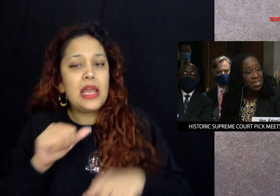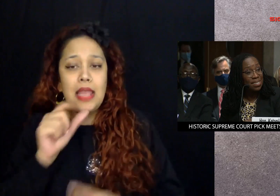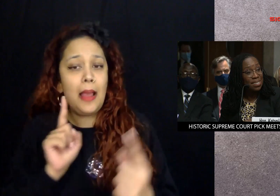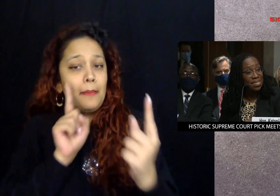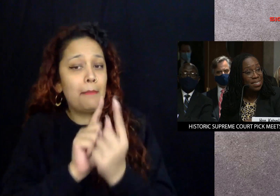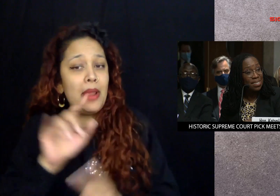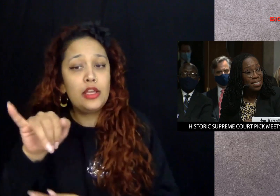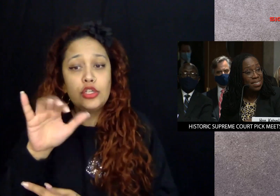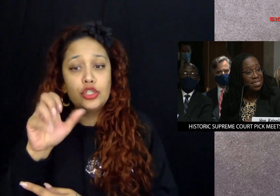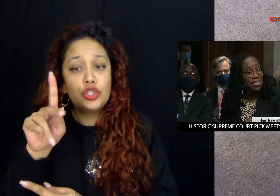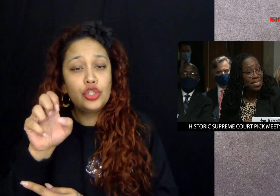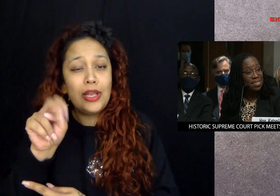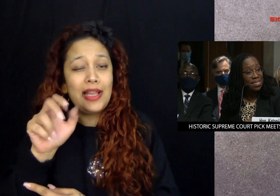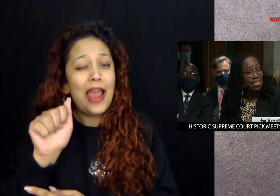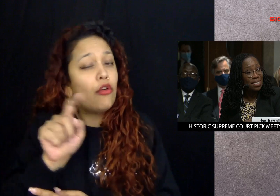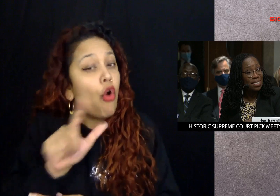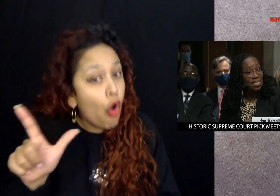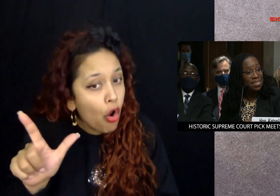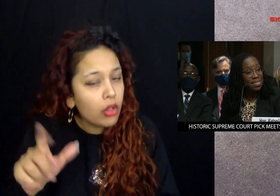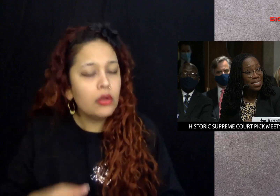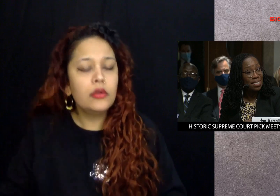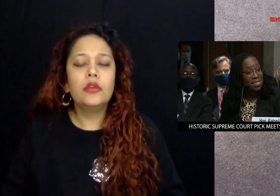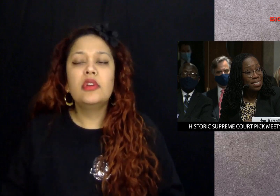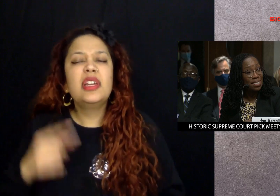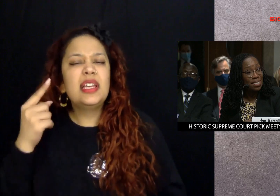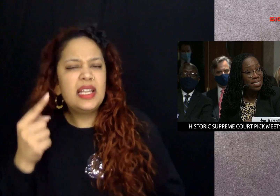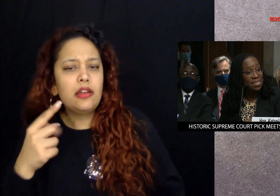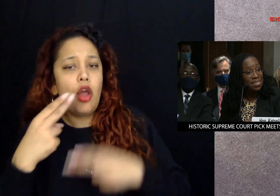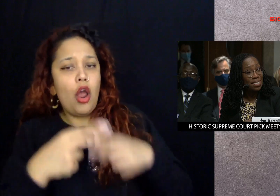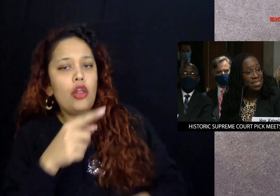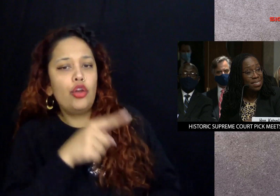but Senator Lindsey Graham says he might not meet with Jackson at all